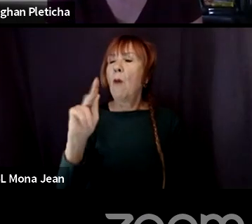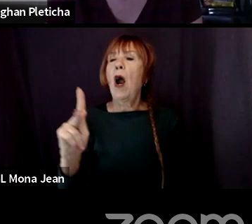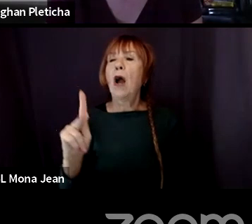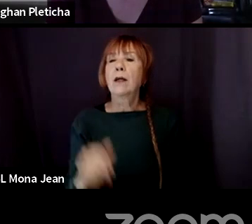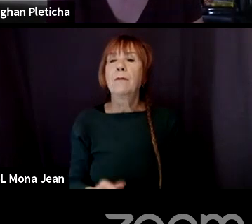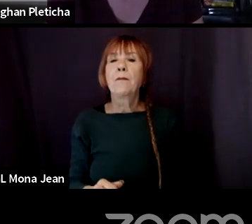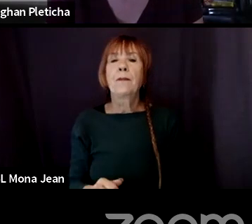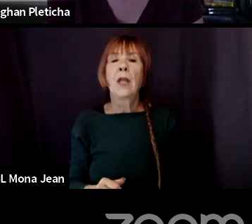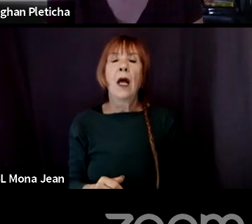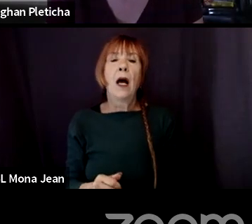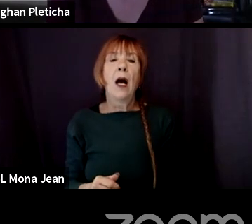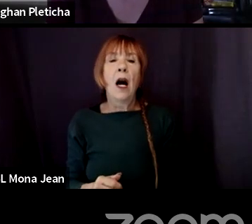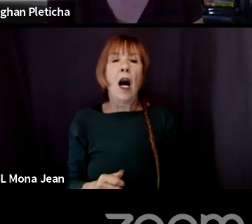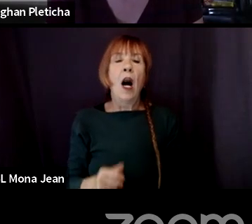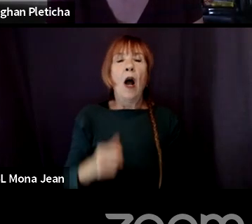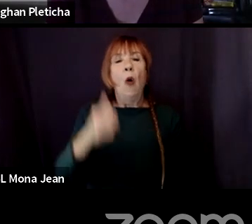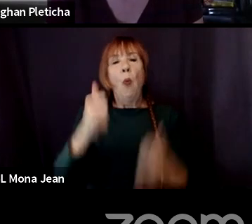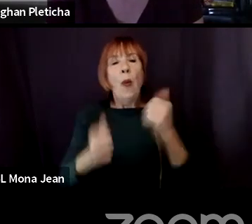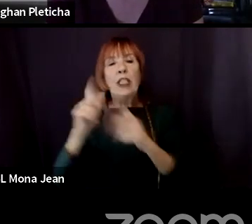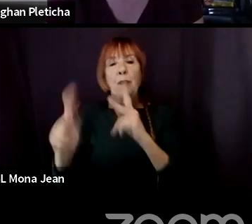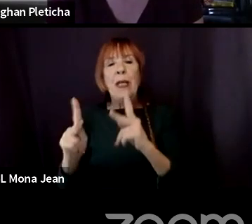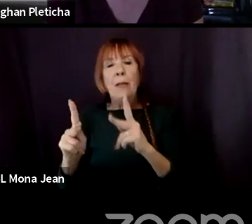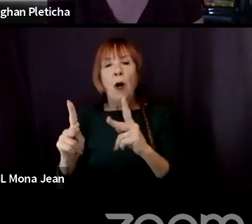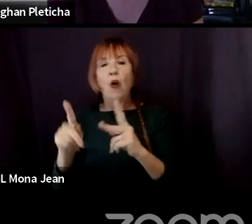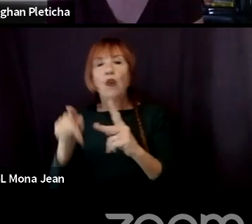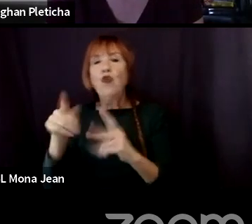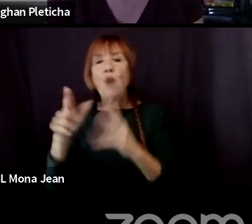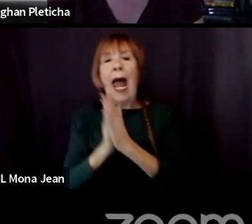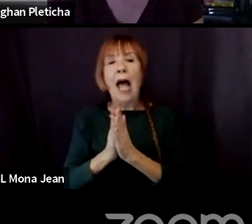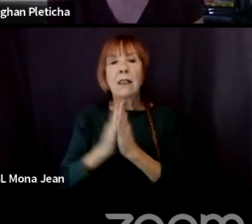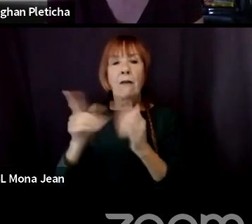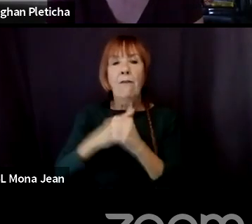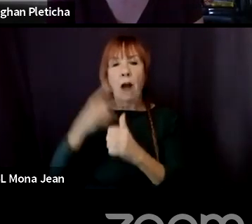that you want to get feedback from? Like, do you have a sort of a hierarchy?